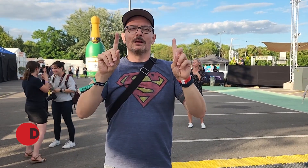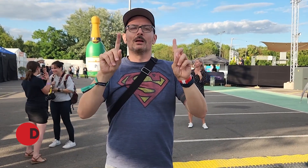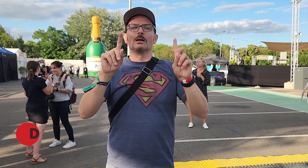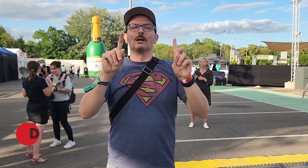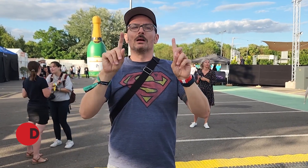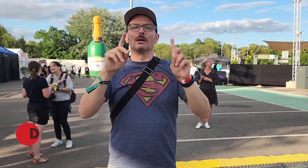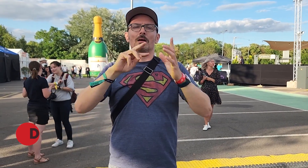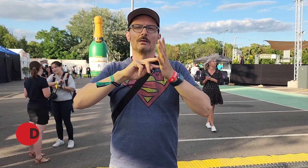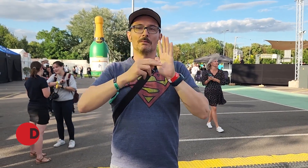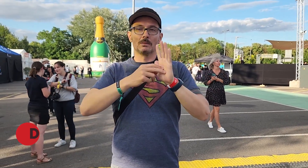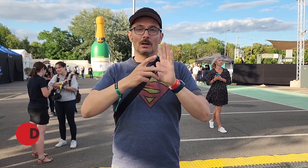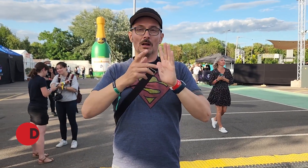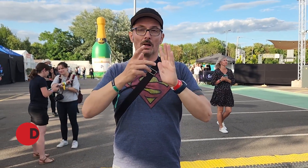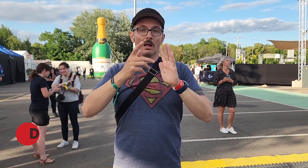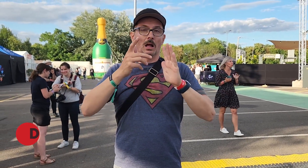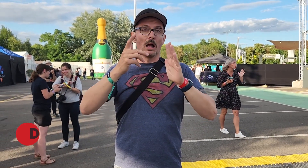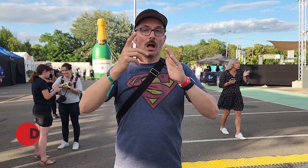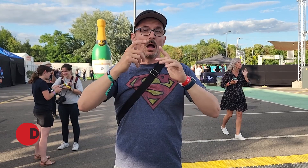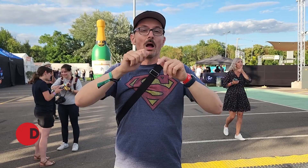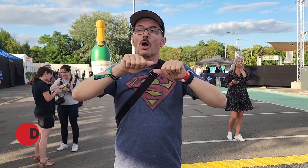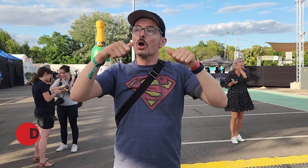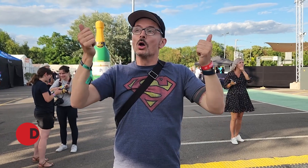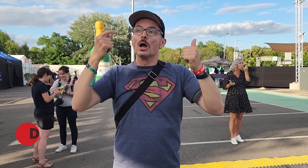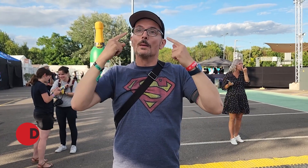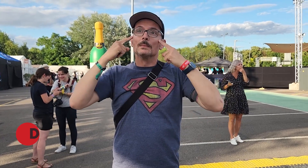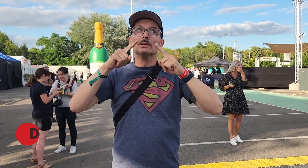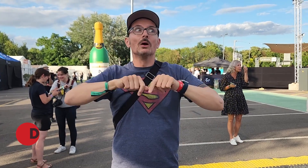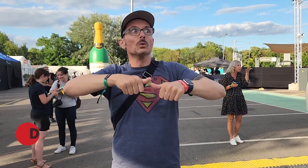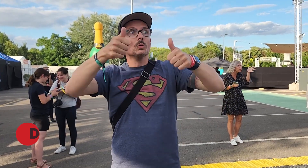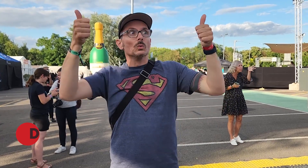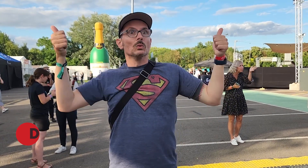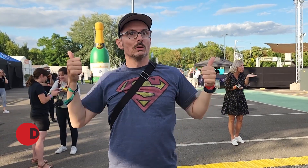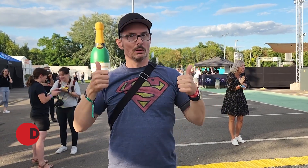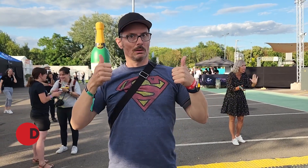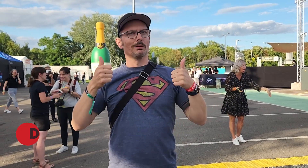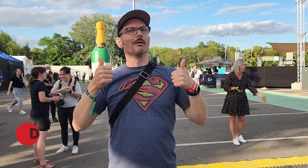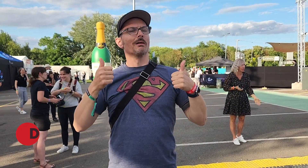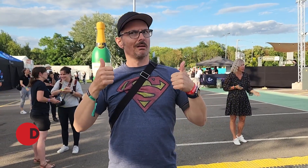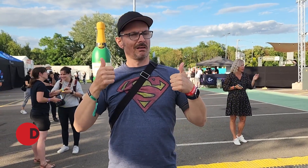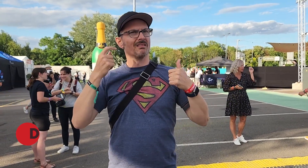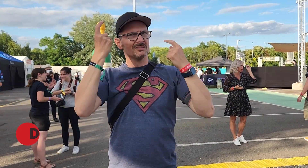This means there will be other people who will also find this